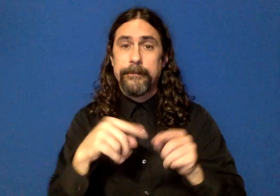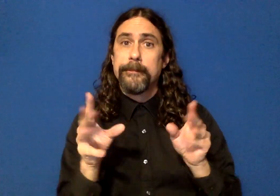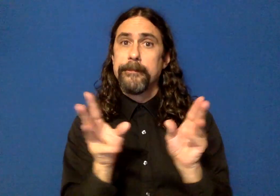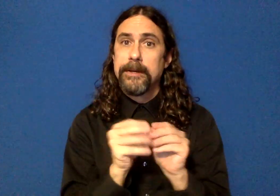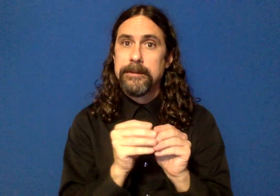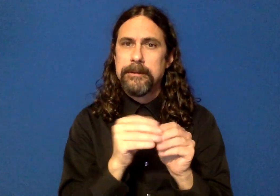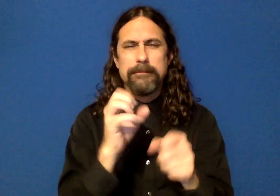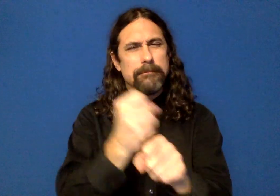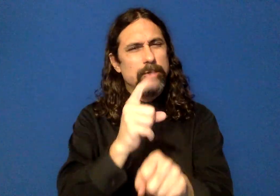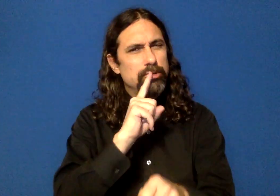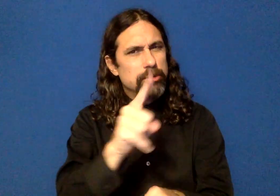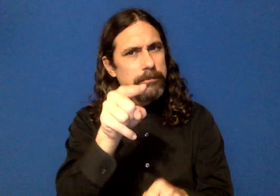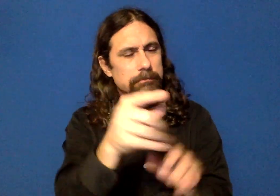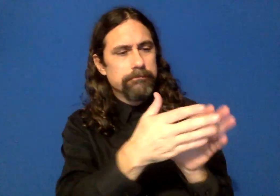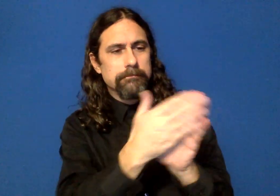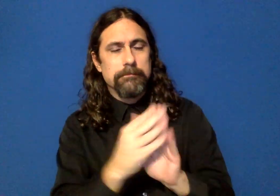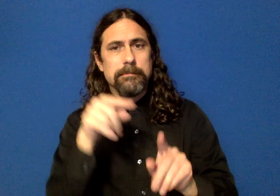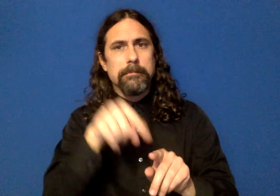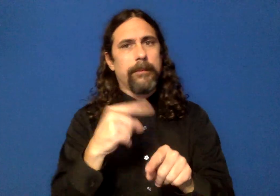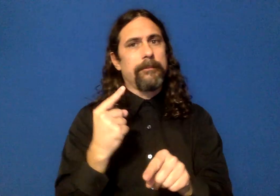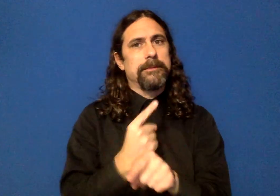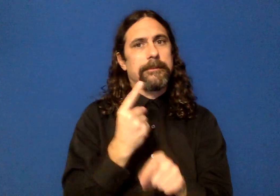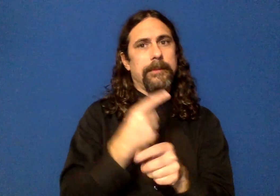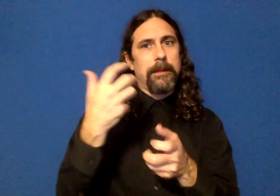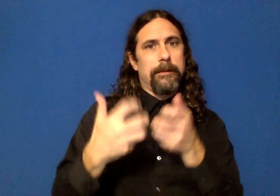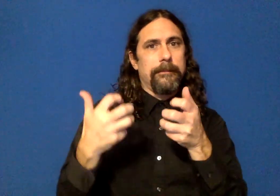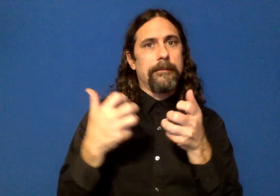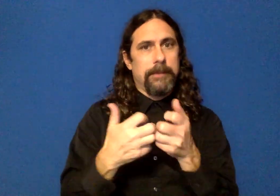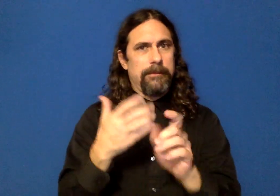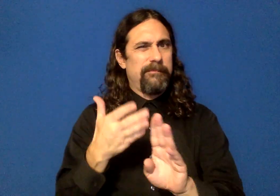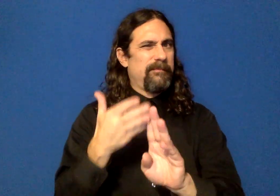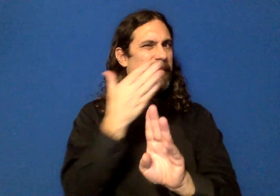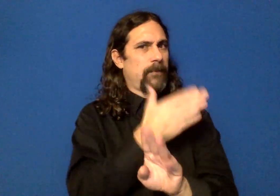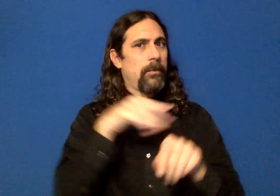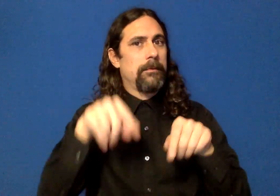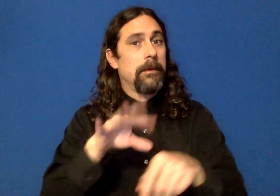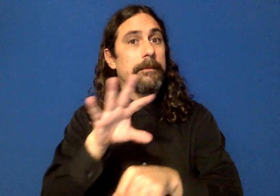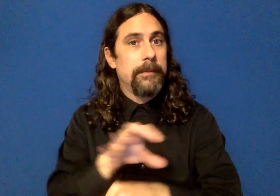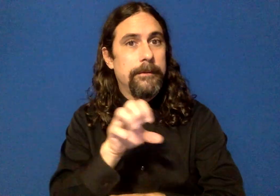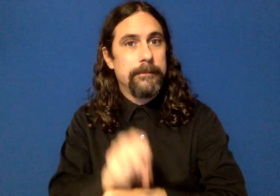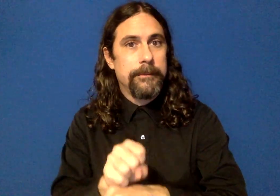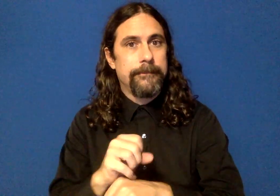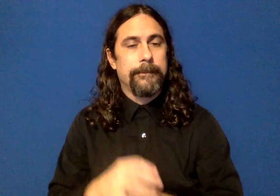accommodation before the appointment. * Know your credit and rental history.